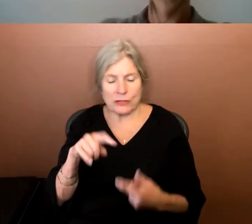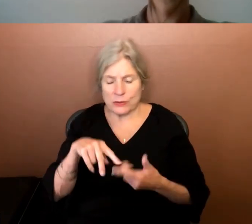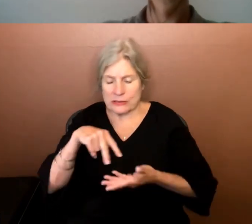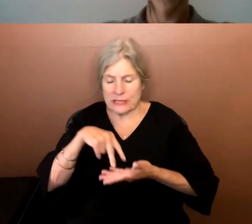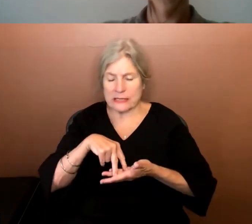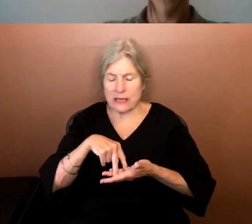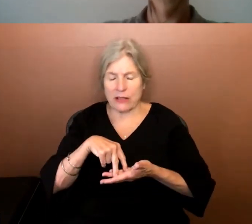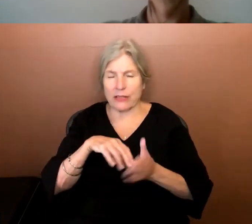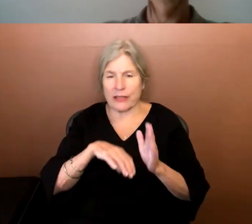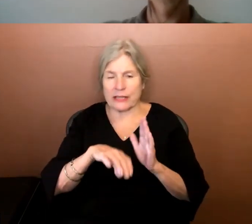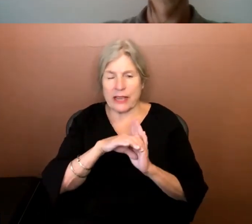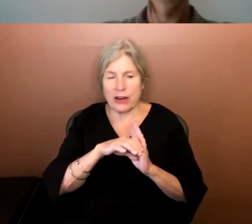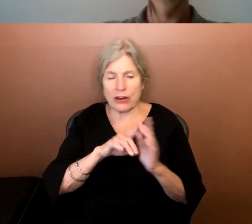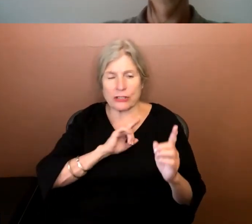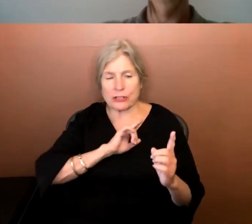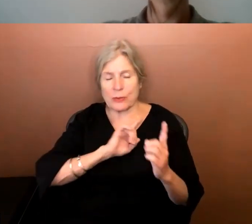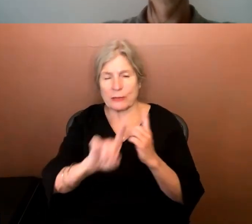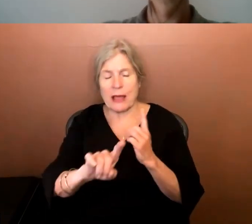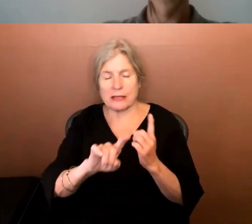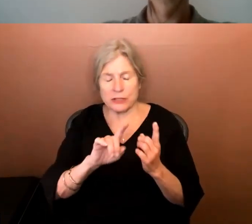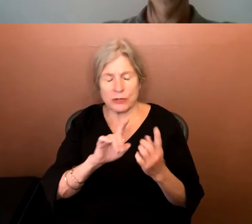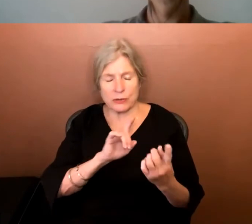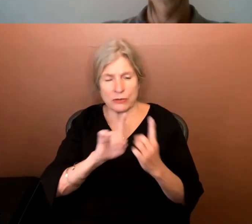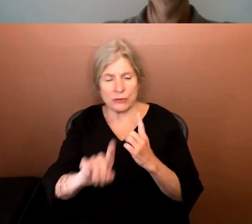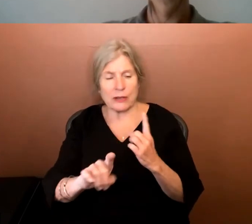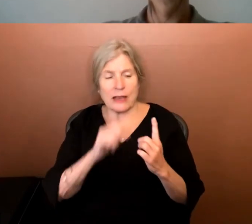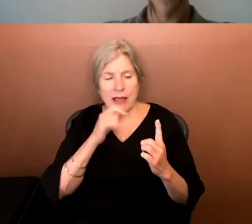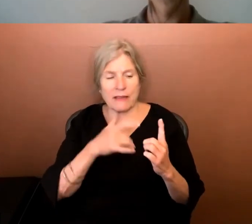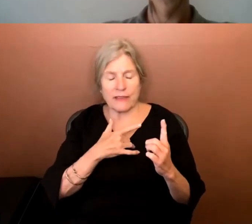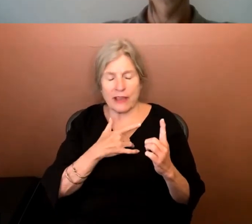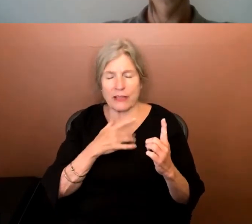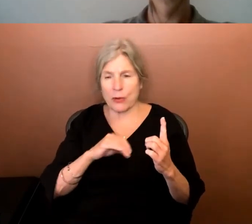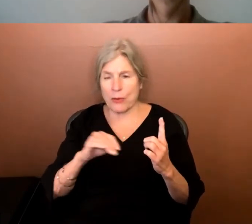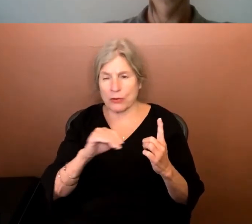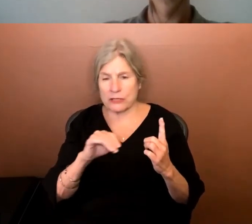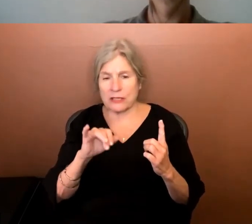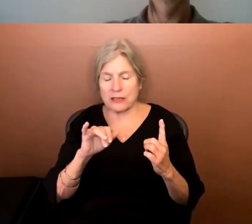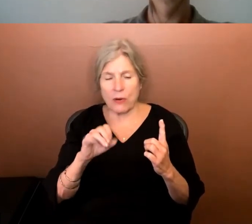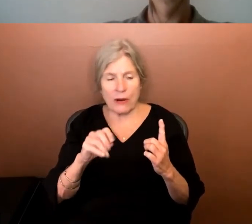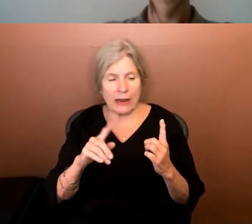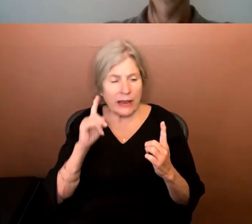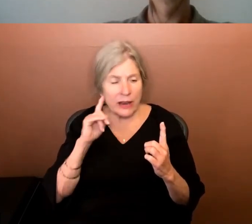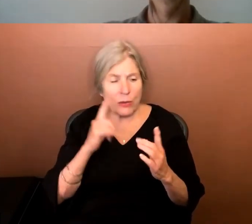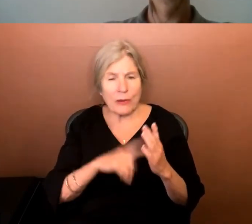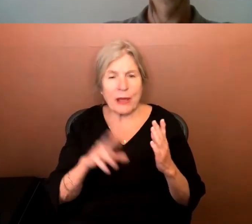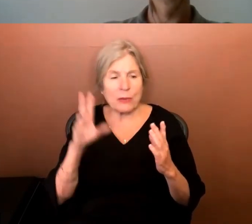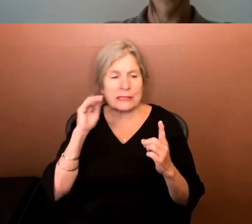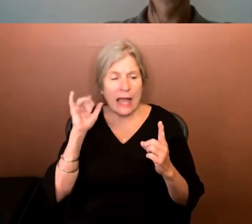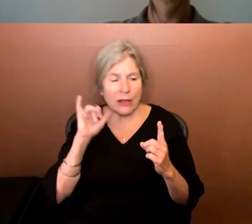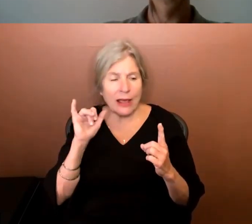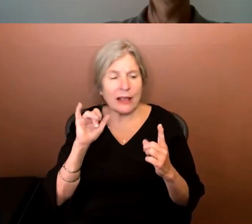swings past you and not feel their motions but hear what that would sound like, then that is